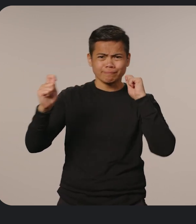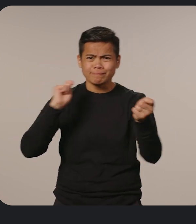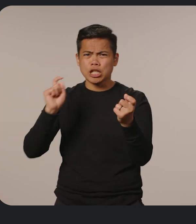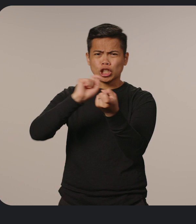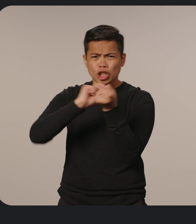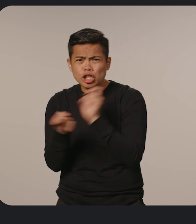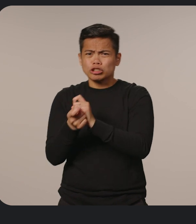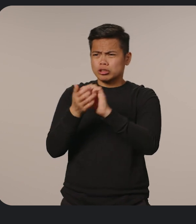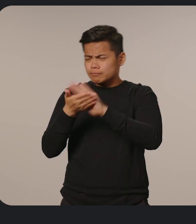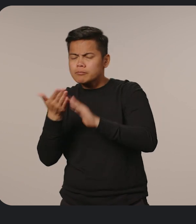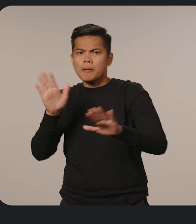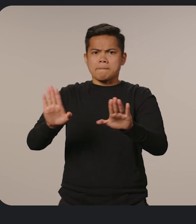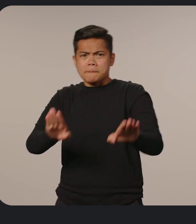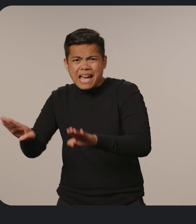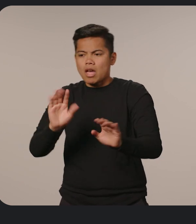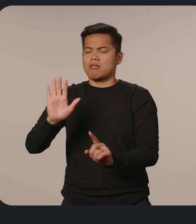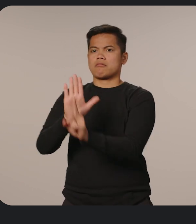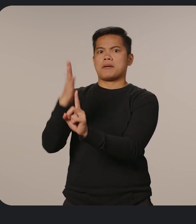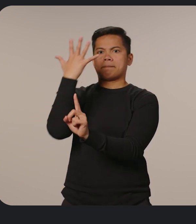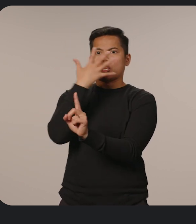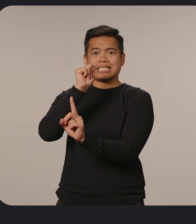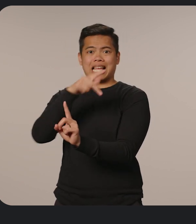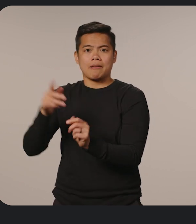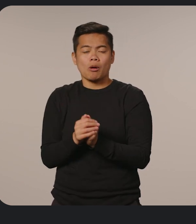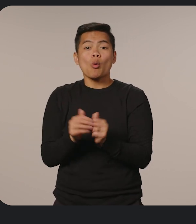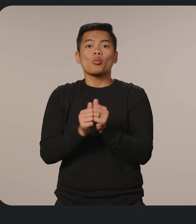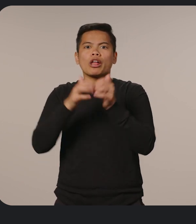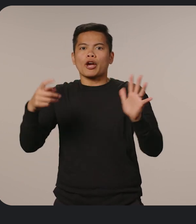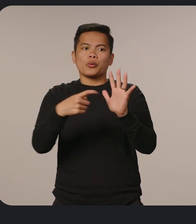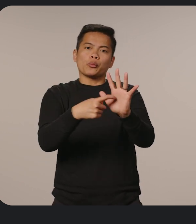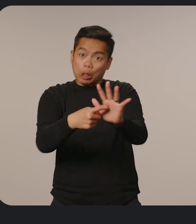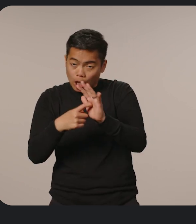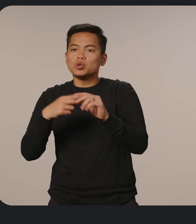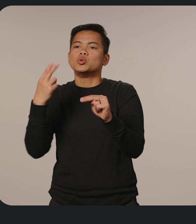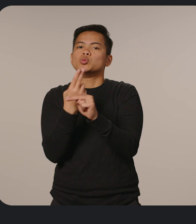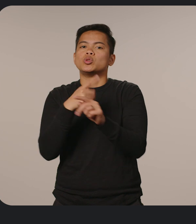change and optimize the behavior and